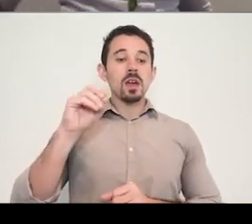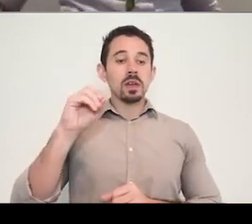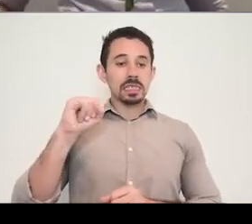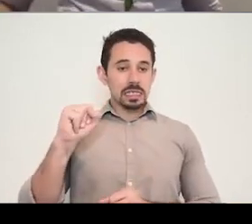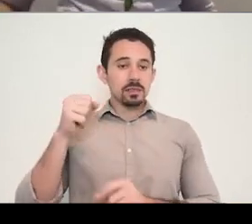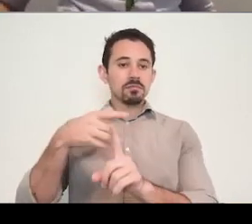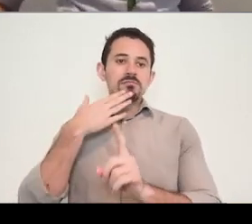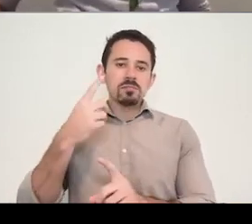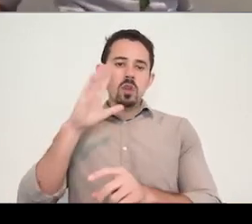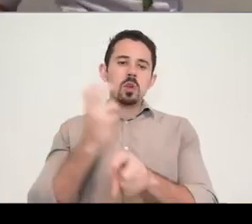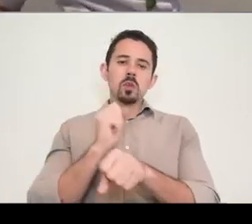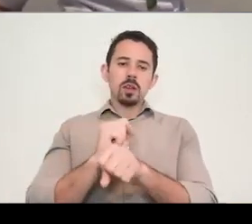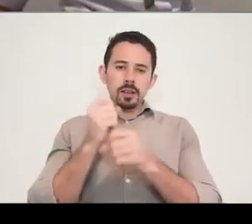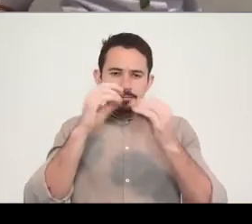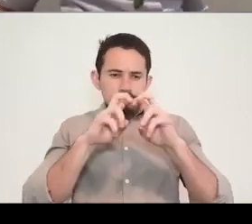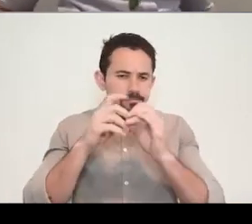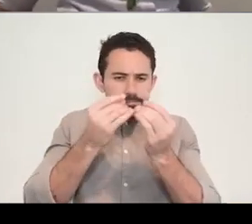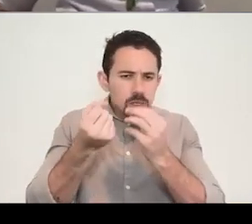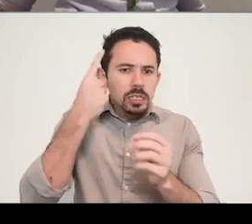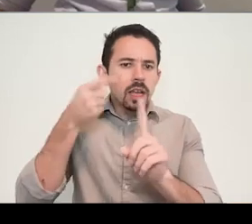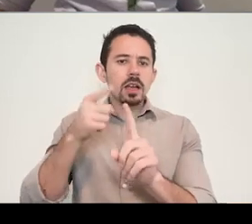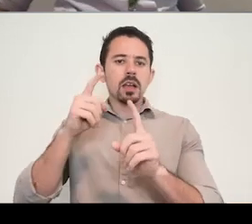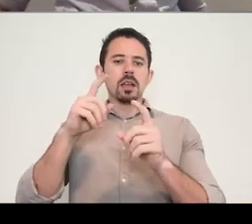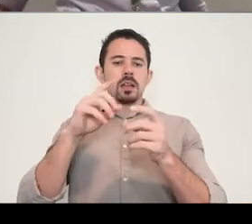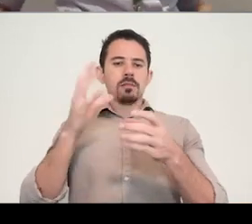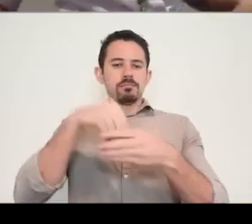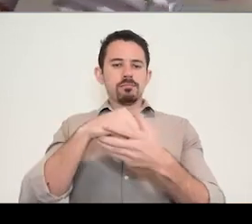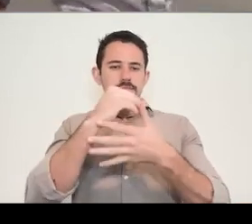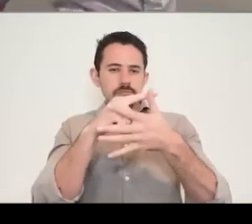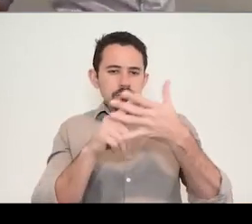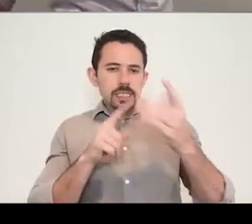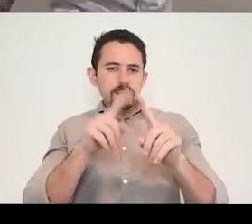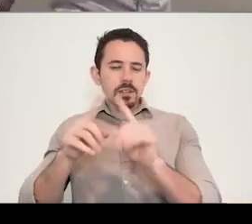thank you for your hard work on determining the composition of Pel and thank you so much to Ben,